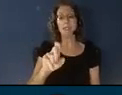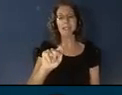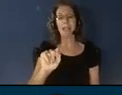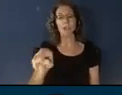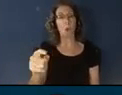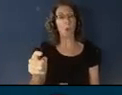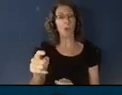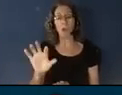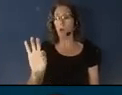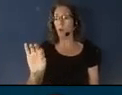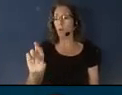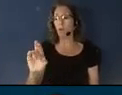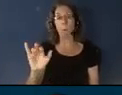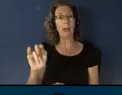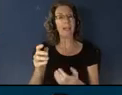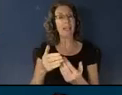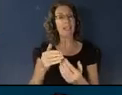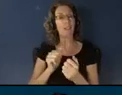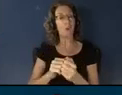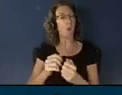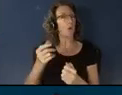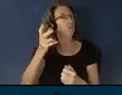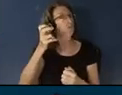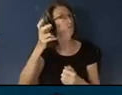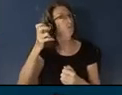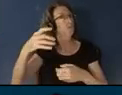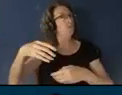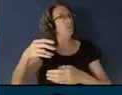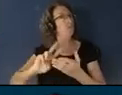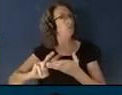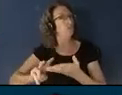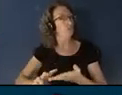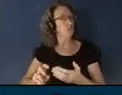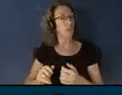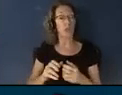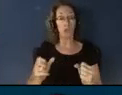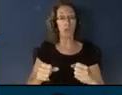readers to go through the whole all the content. You can also add things on to the transcription